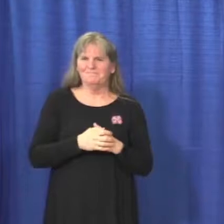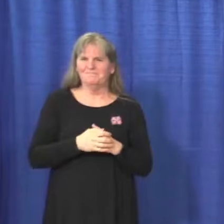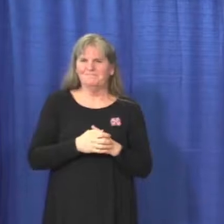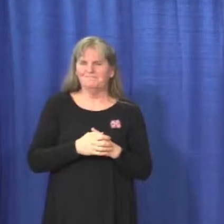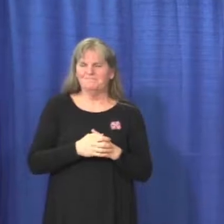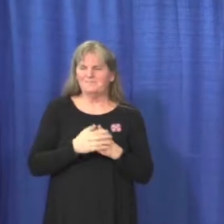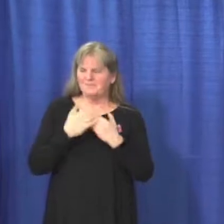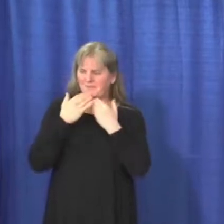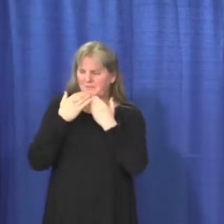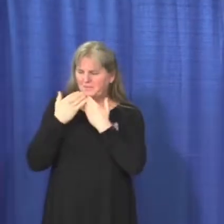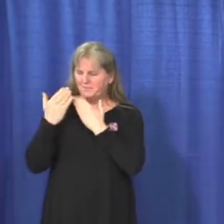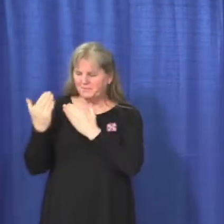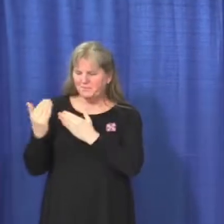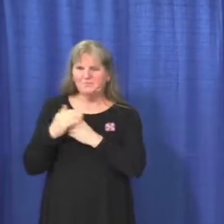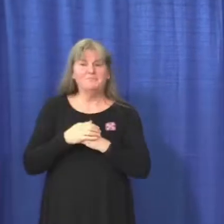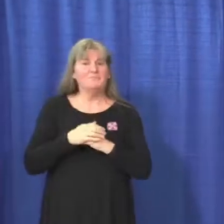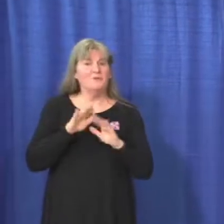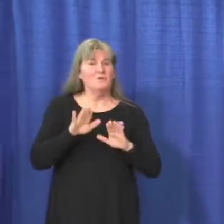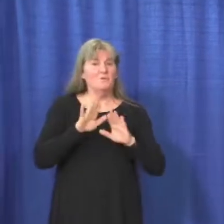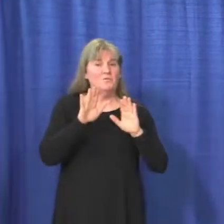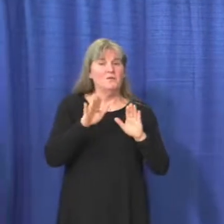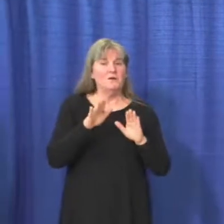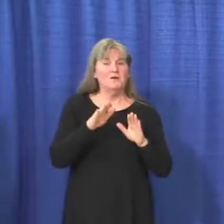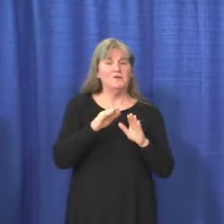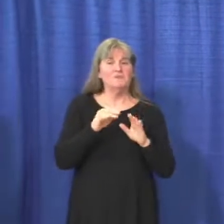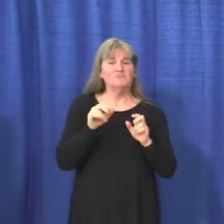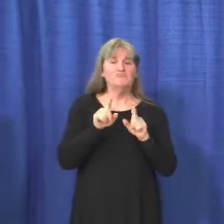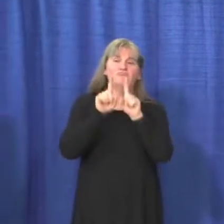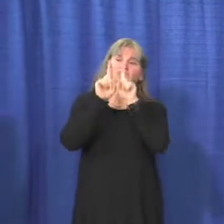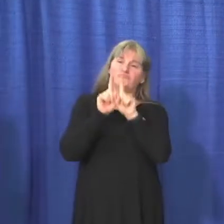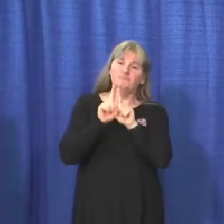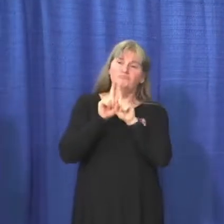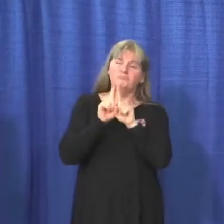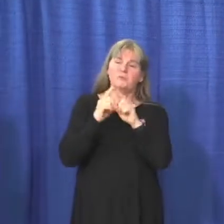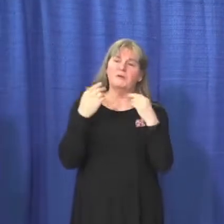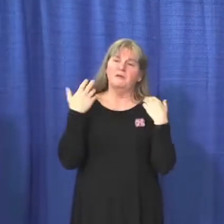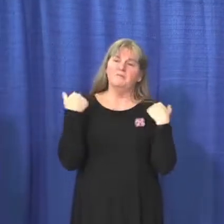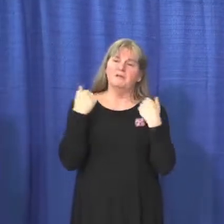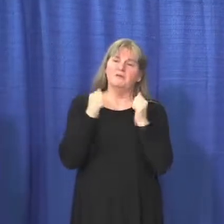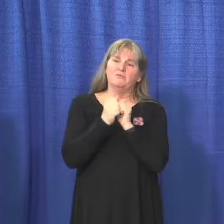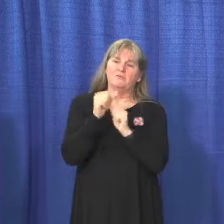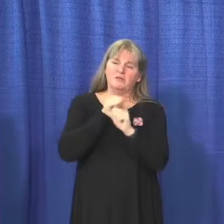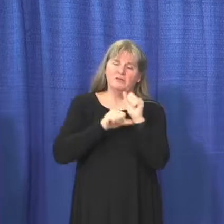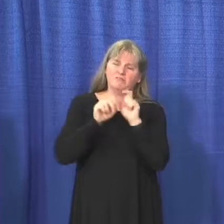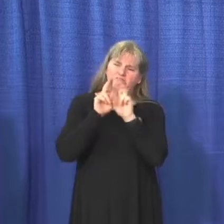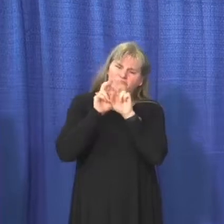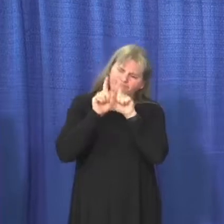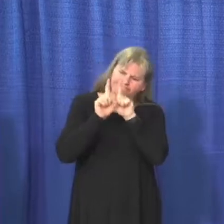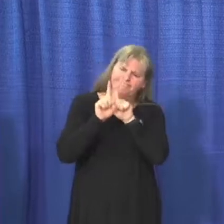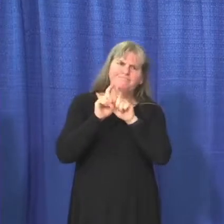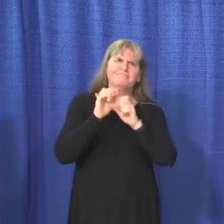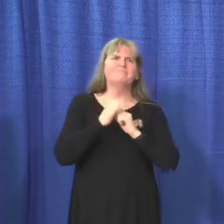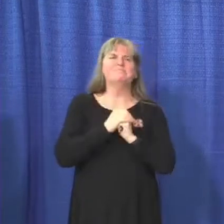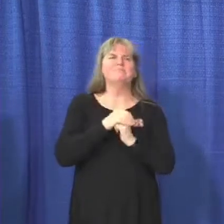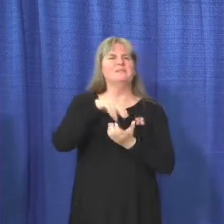It's very great to stand shoulder to shoulder with with my colleague today. As I stand here I envision all